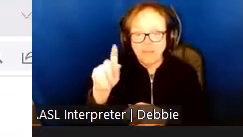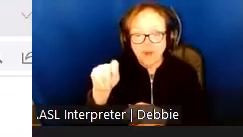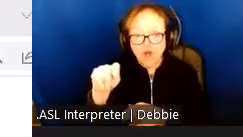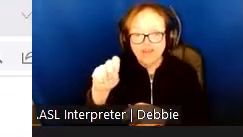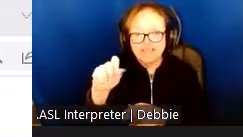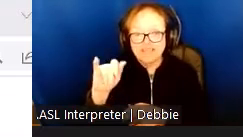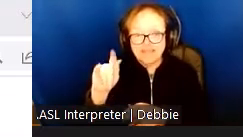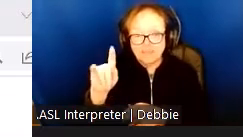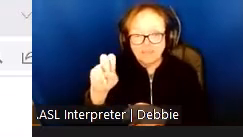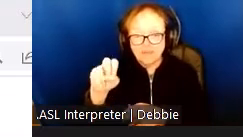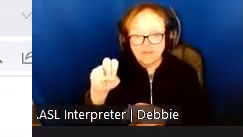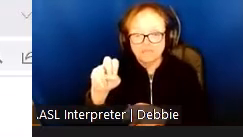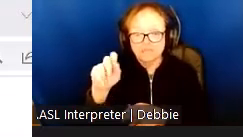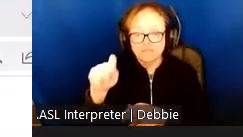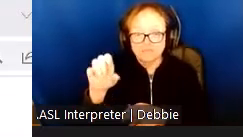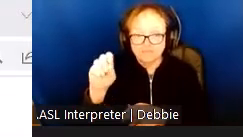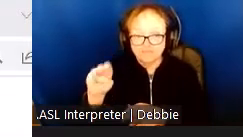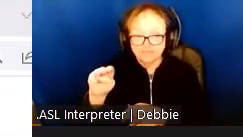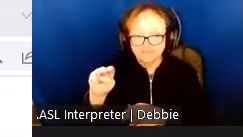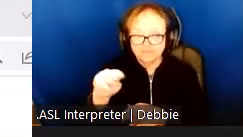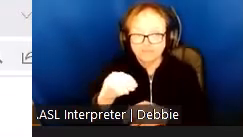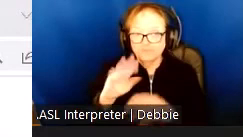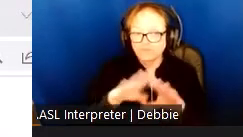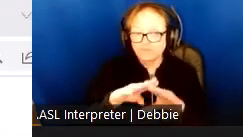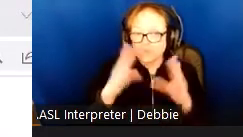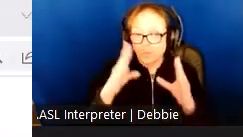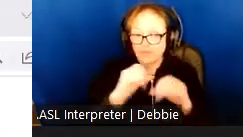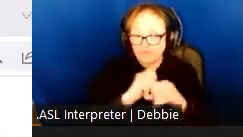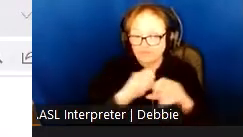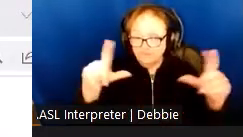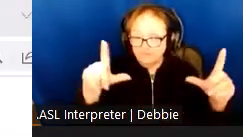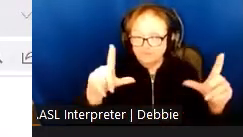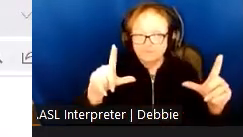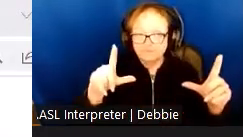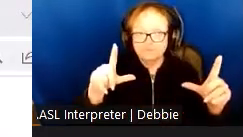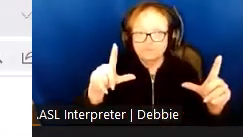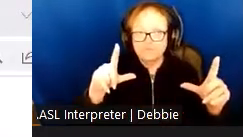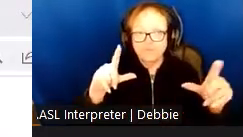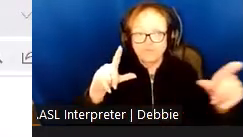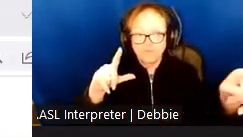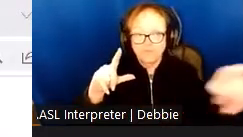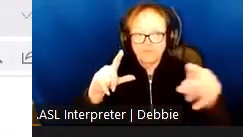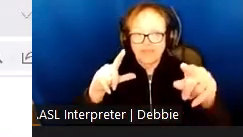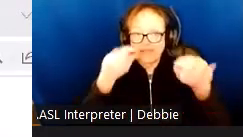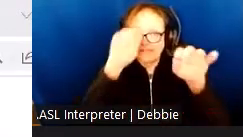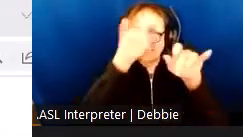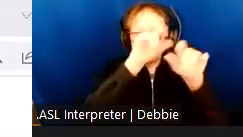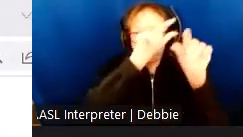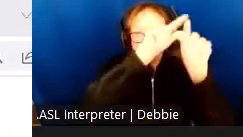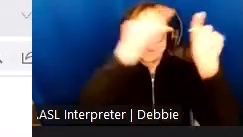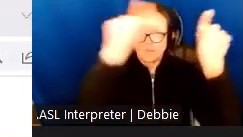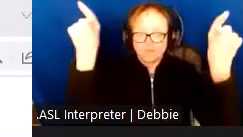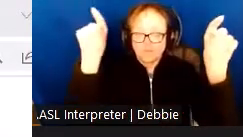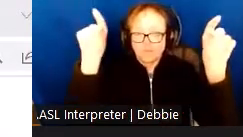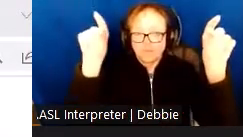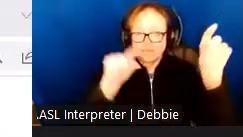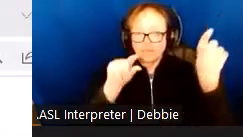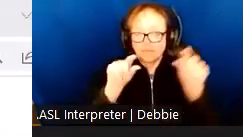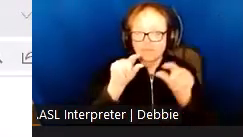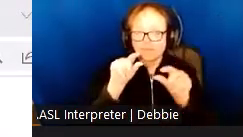your internet browser and simply type the address into the bar at the top of the page.